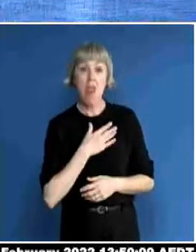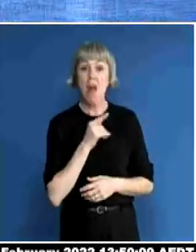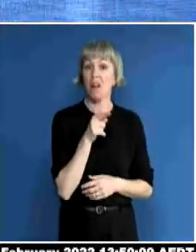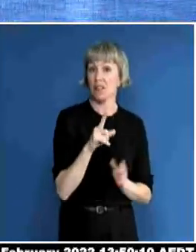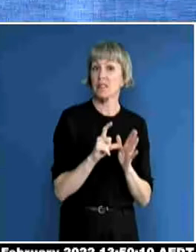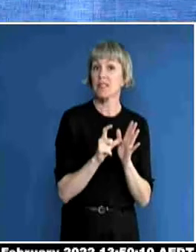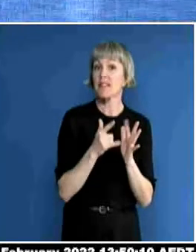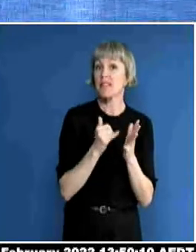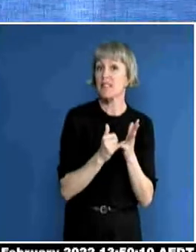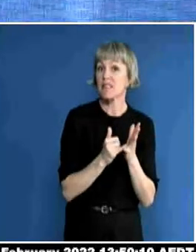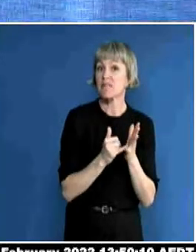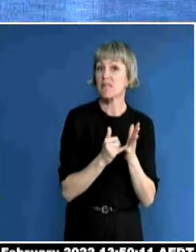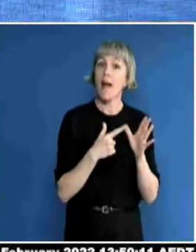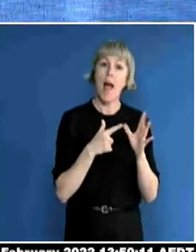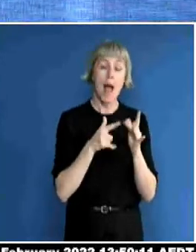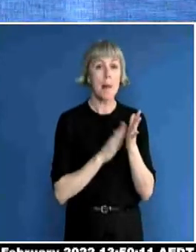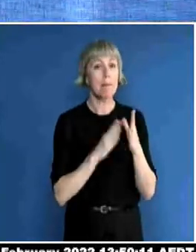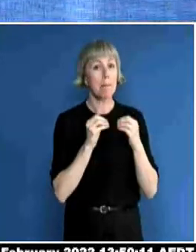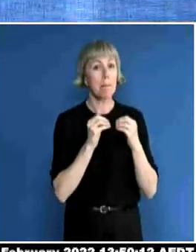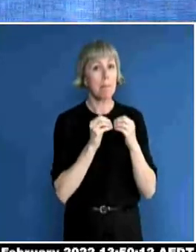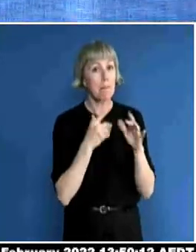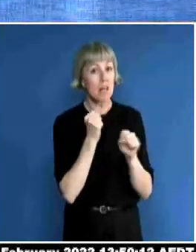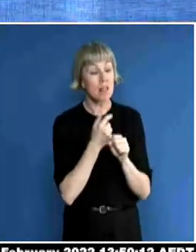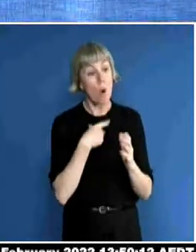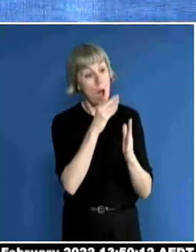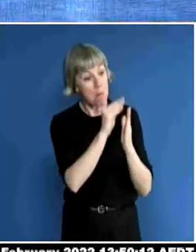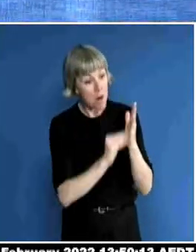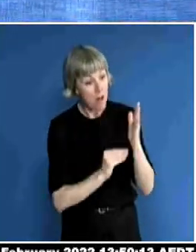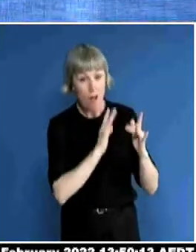happened. So I went directly to the AimBig office in person and told them I would like